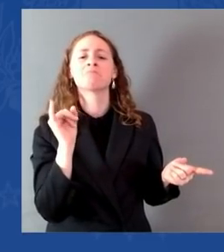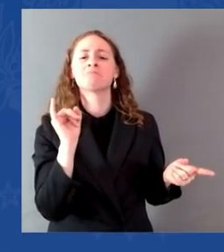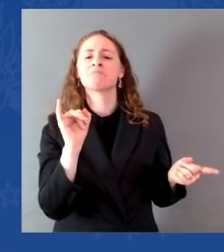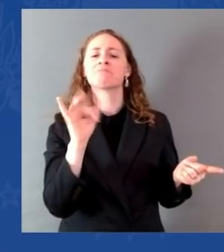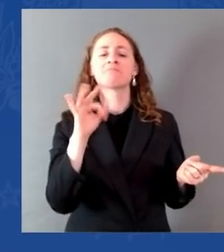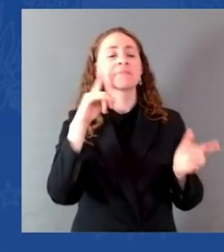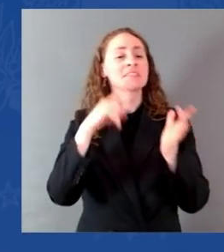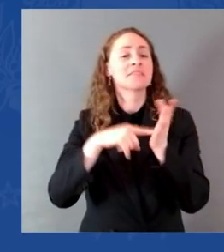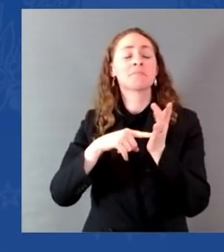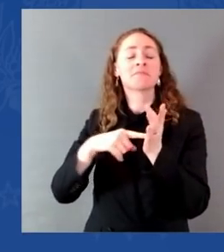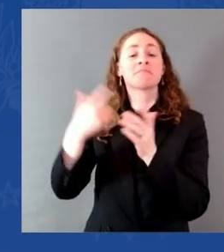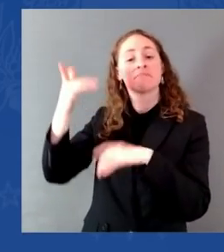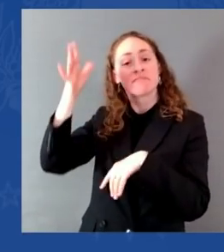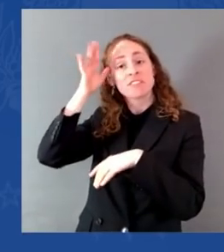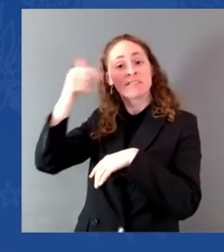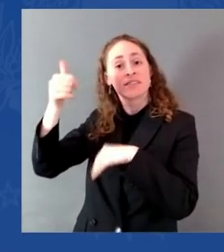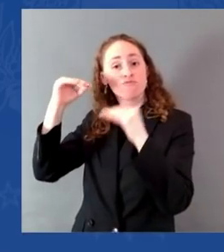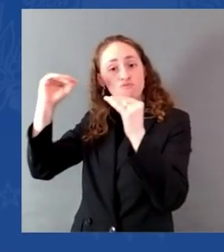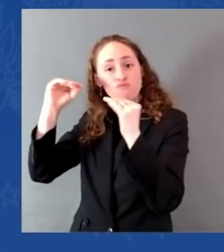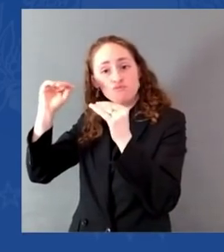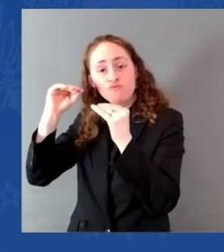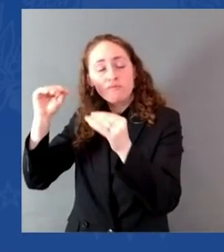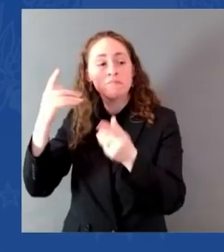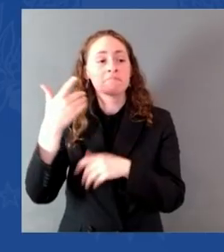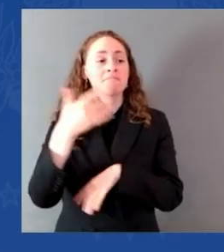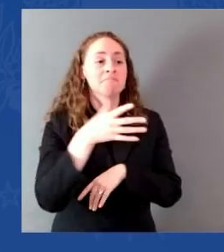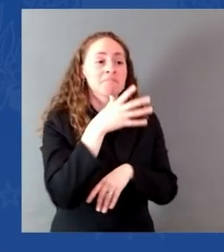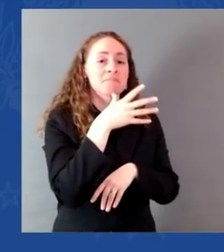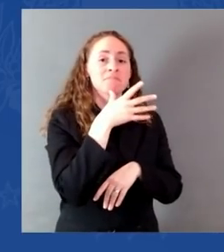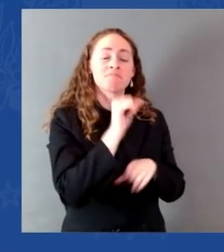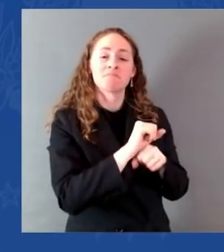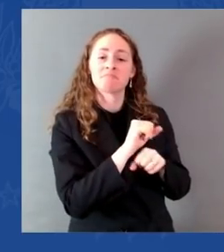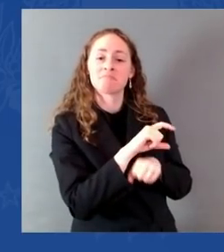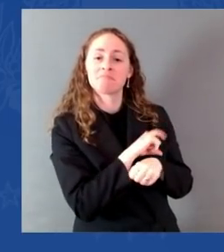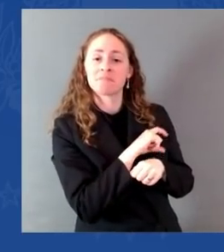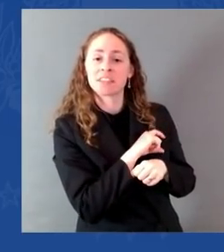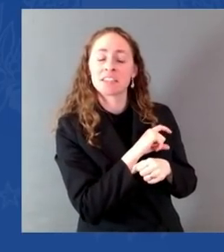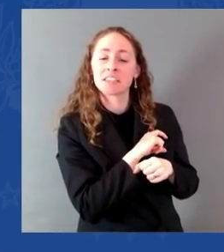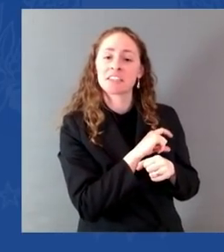[grand], they're paying at a higher tax rate than someone making a trillion dollars --